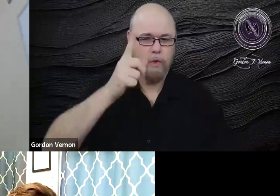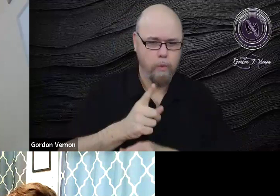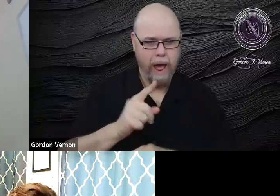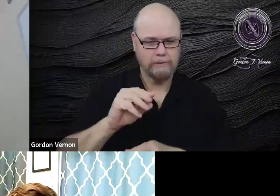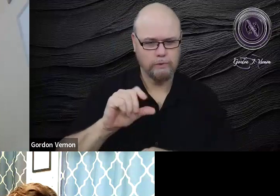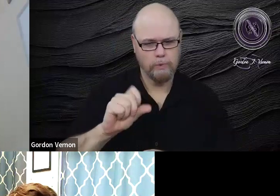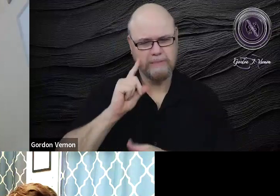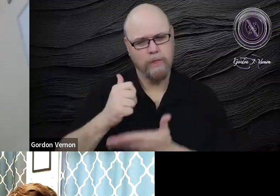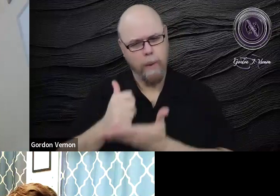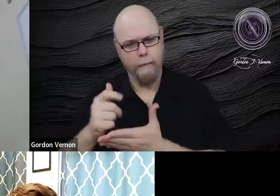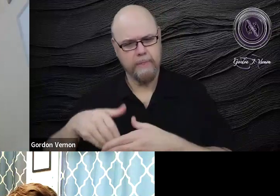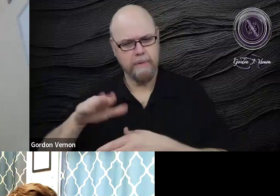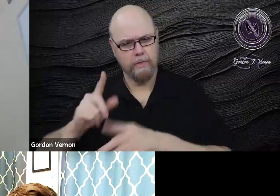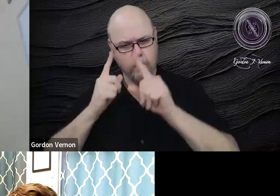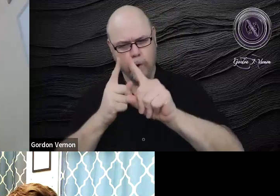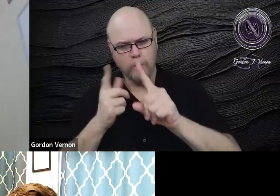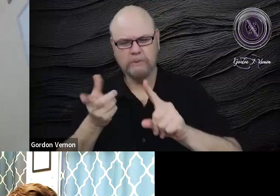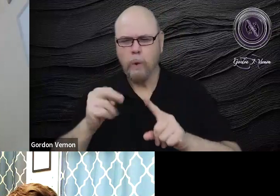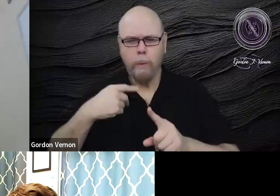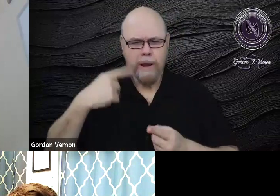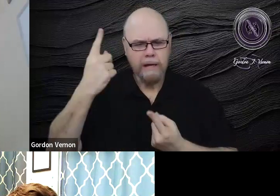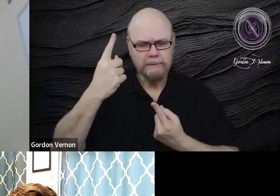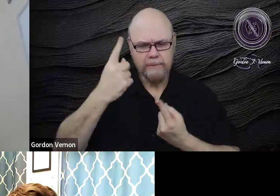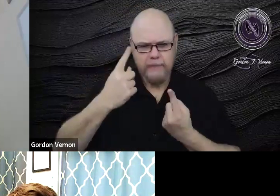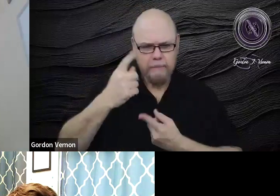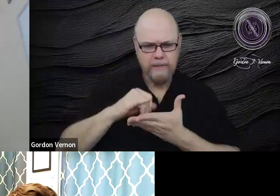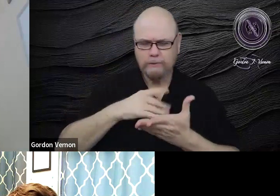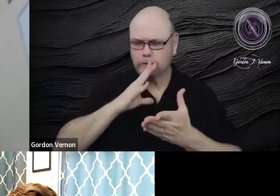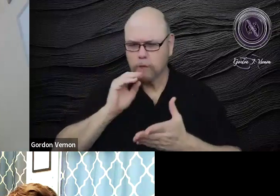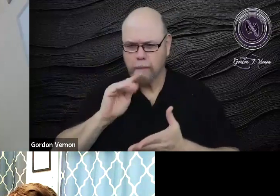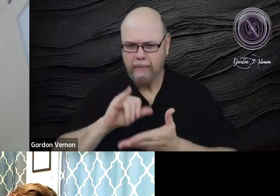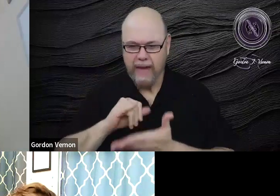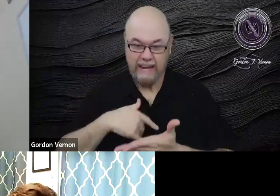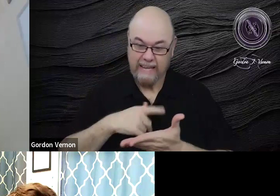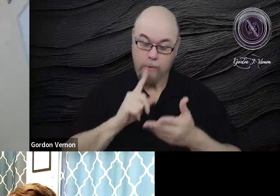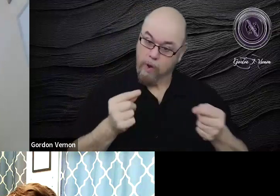So if participants get older, you see that the hotter colors move to the left here.